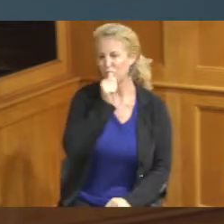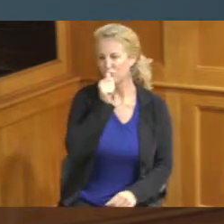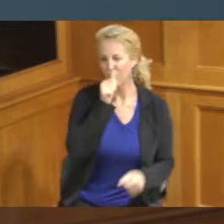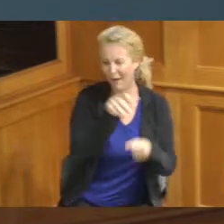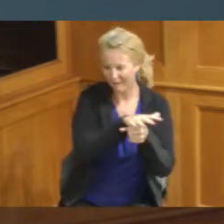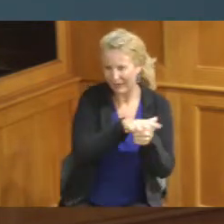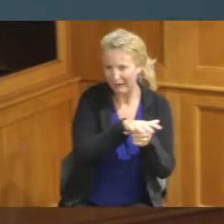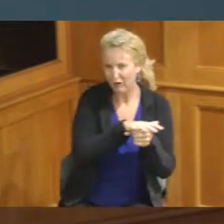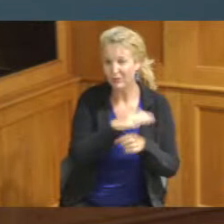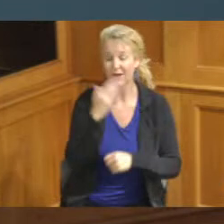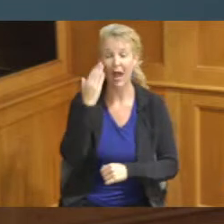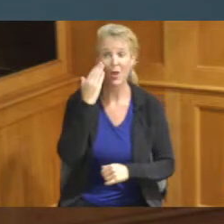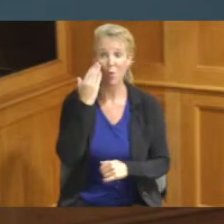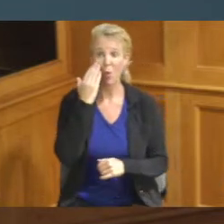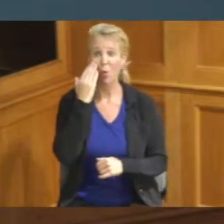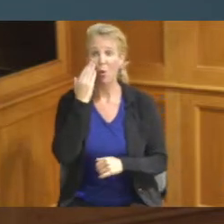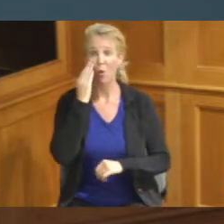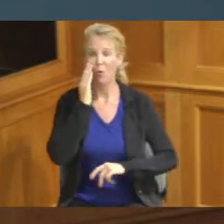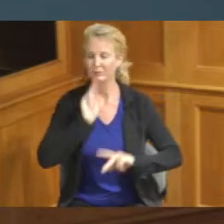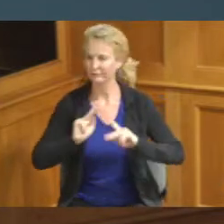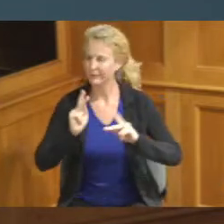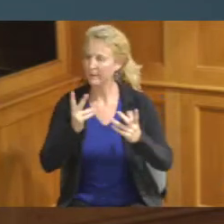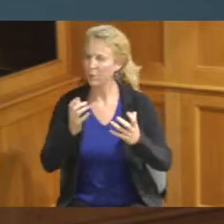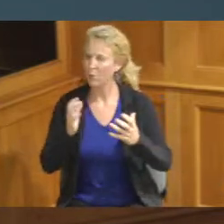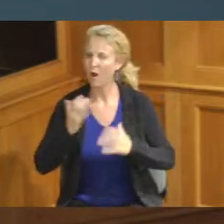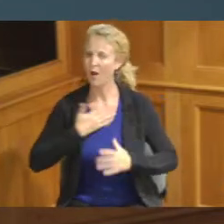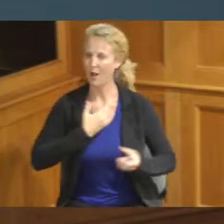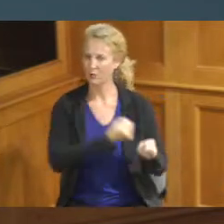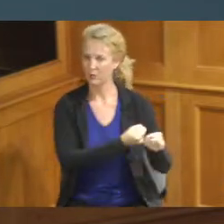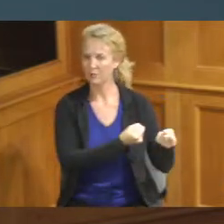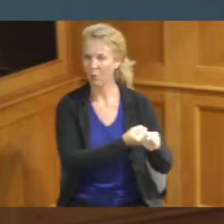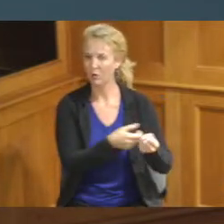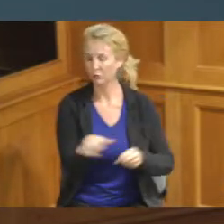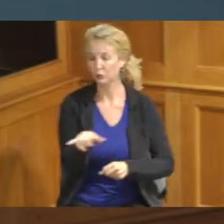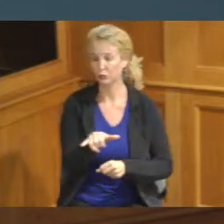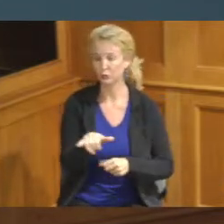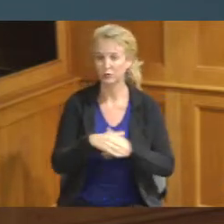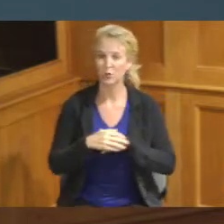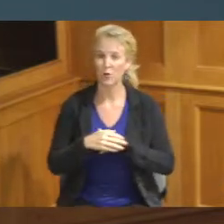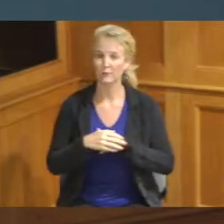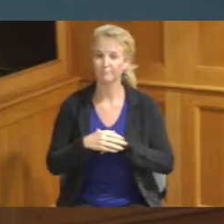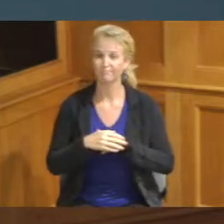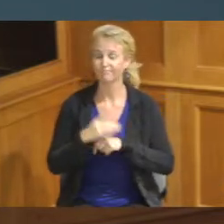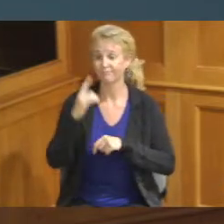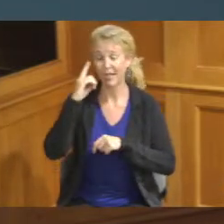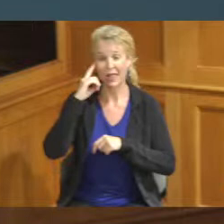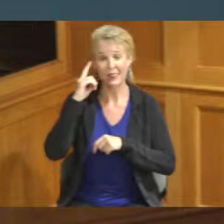I know that that's something they want our support on as well and I think that's moving in the the